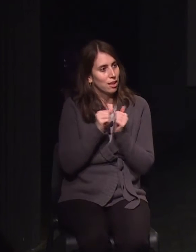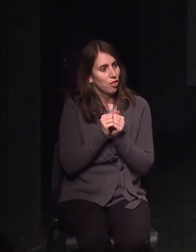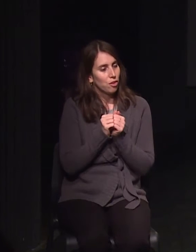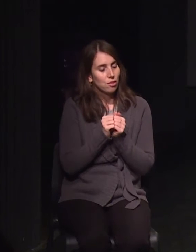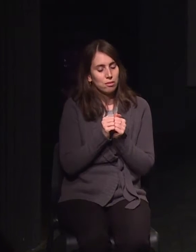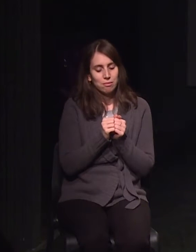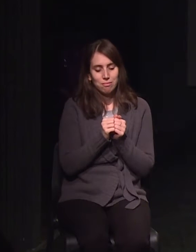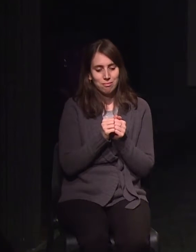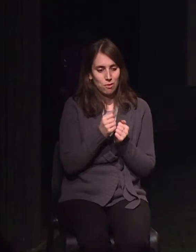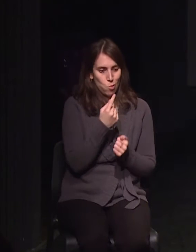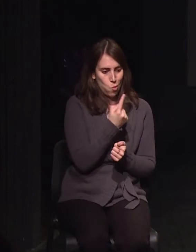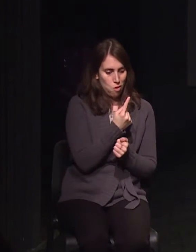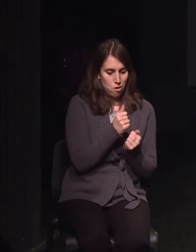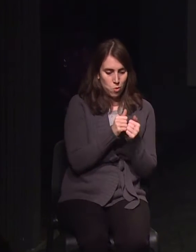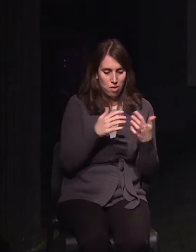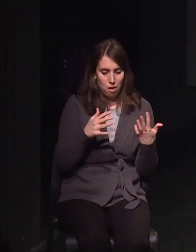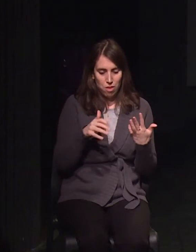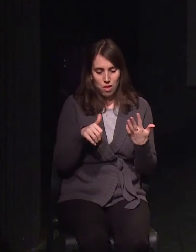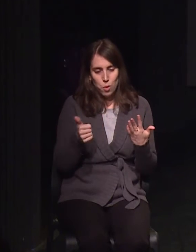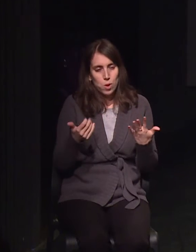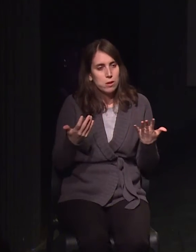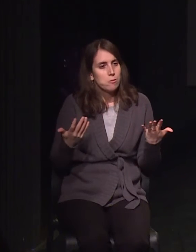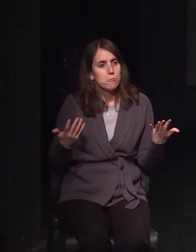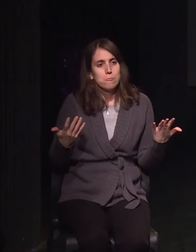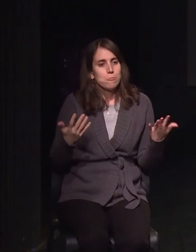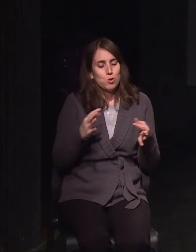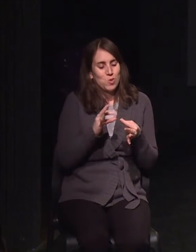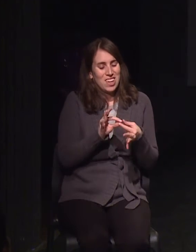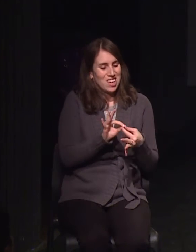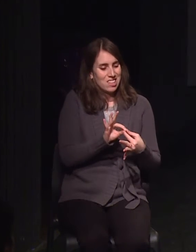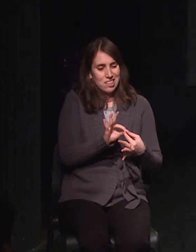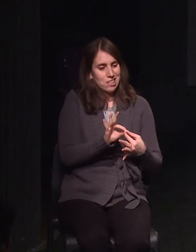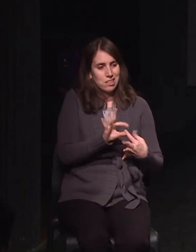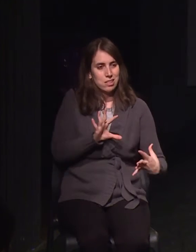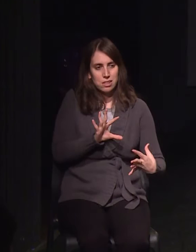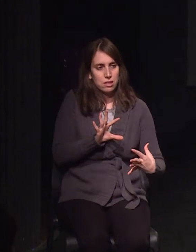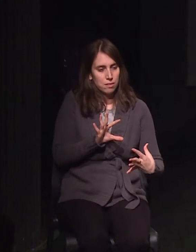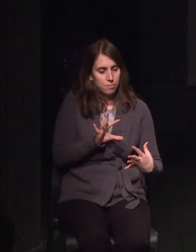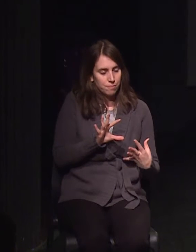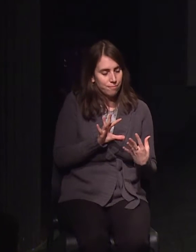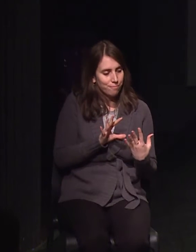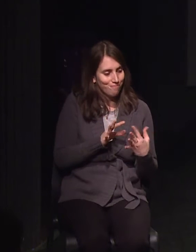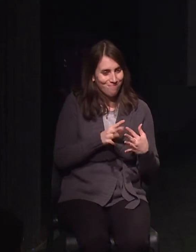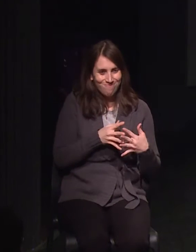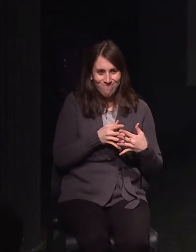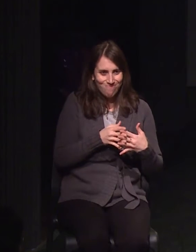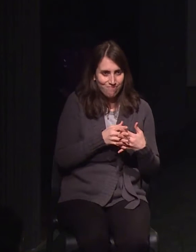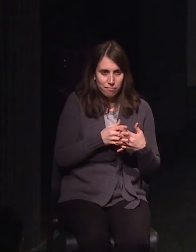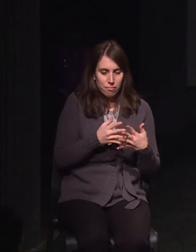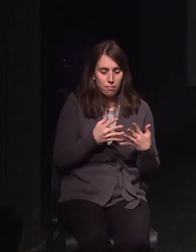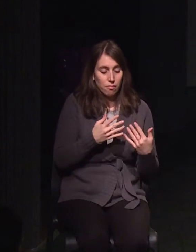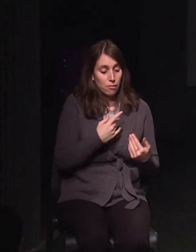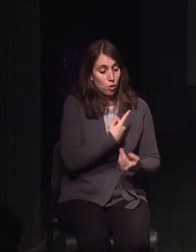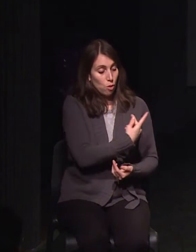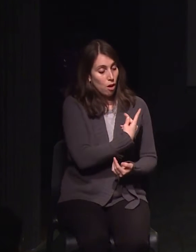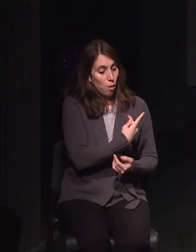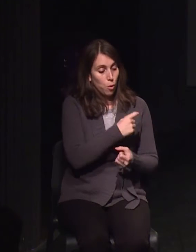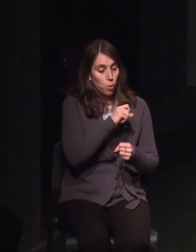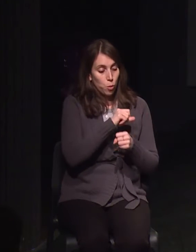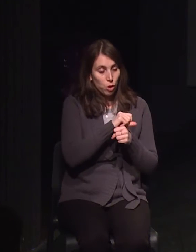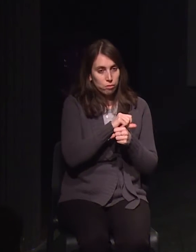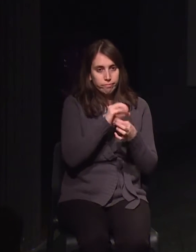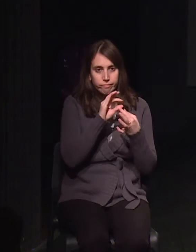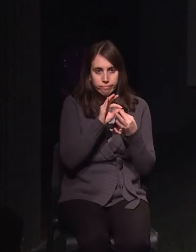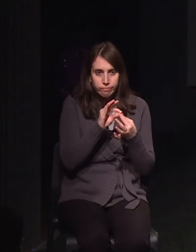without the other in my mind does not exist, and our work has centered around access certainly,